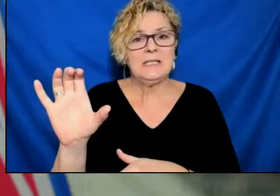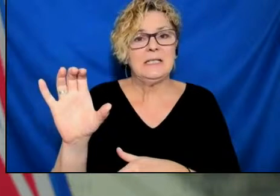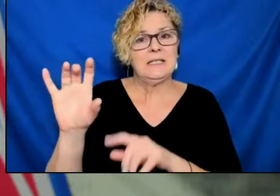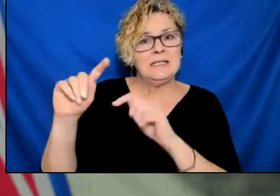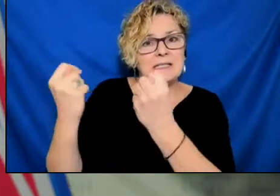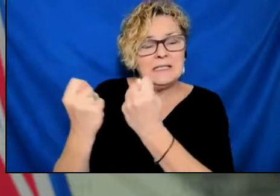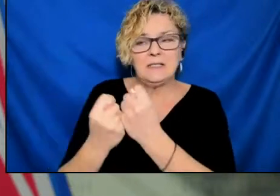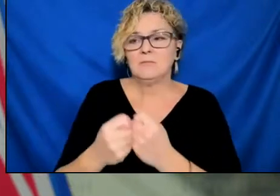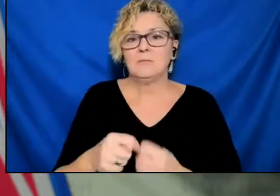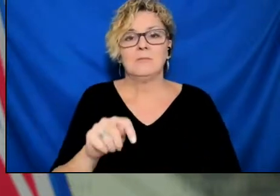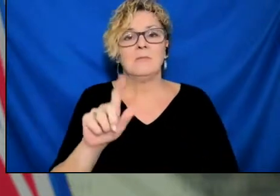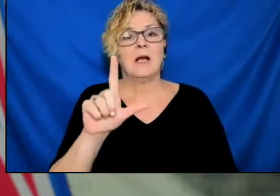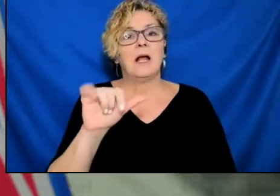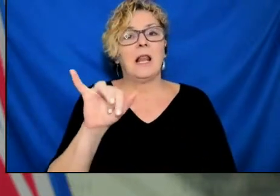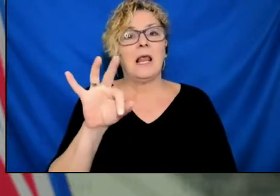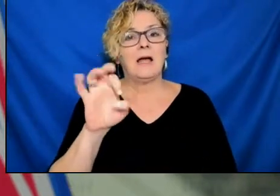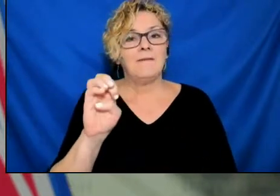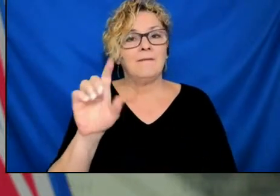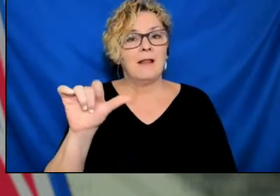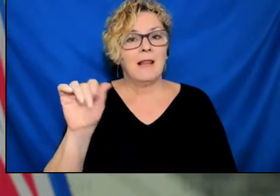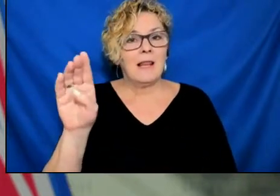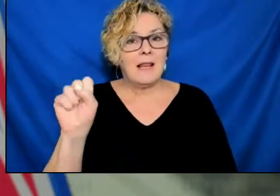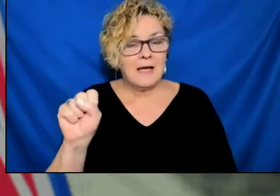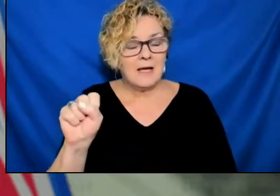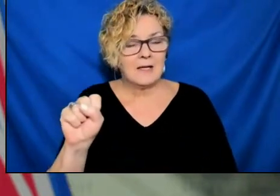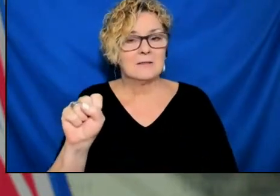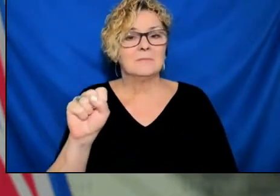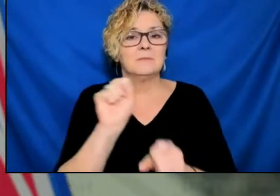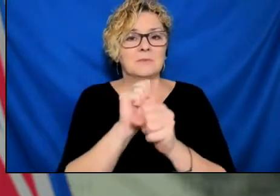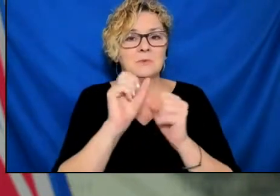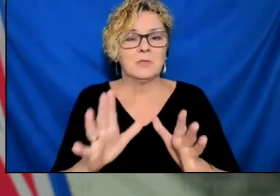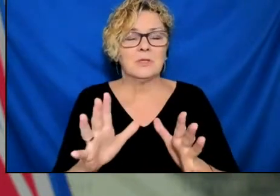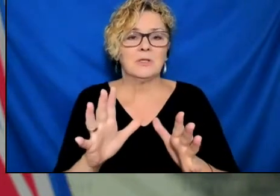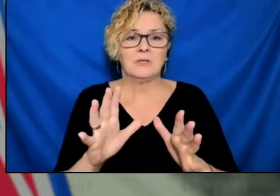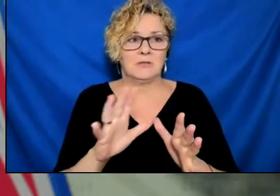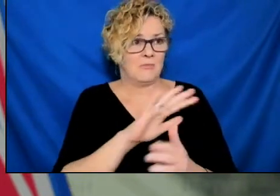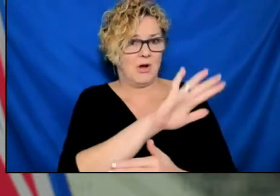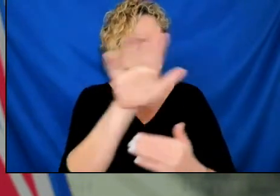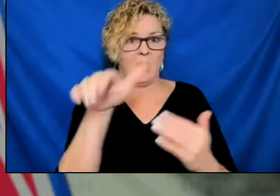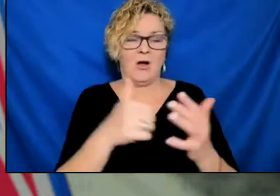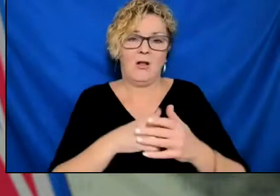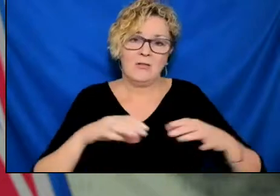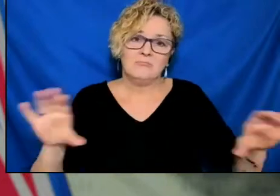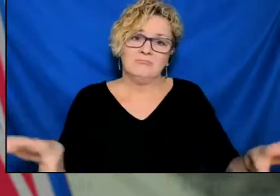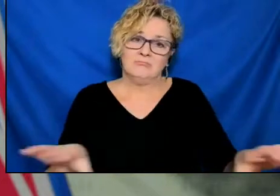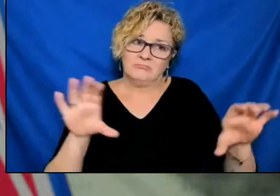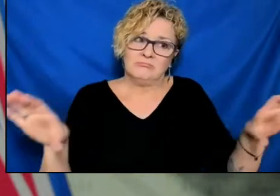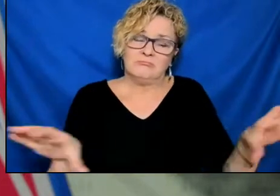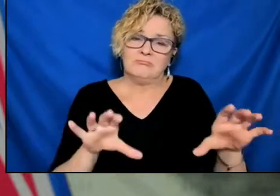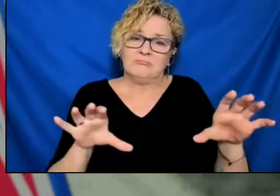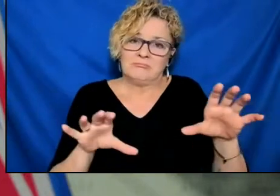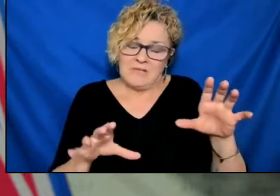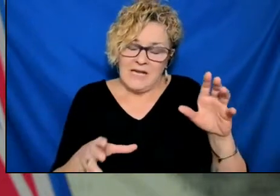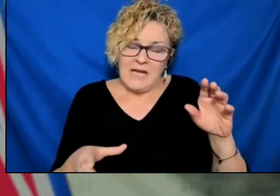authorities, and around BC including at LifeLabs, and we want to thank all of them for doing such exceptional work this